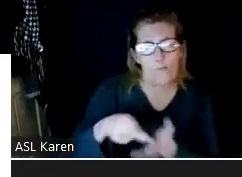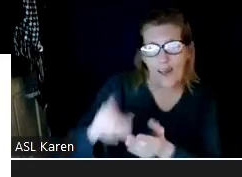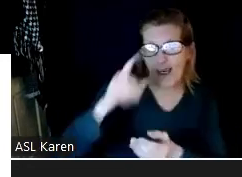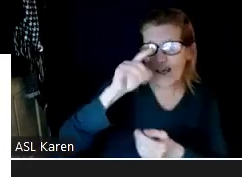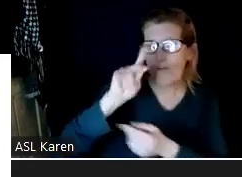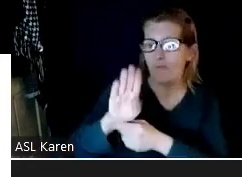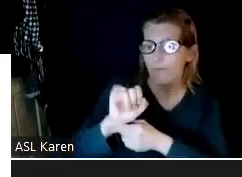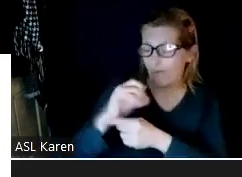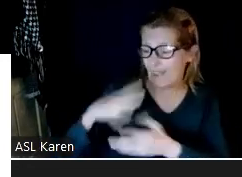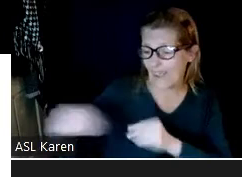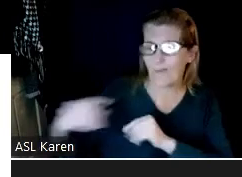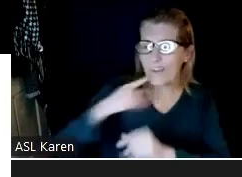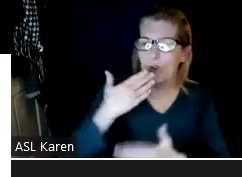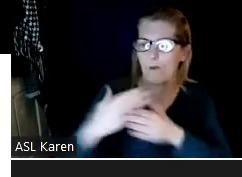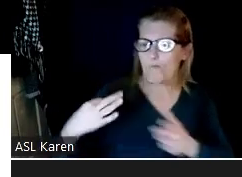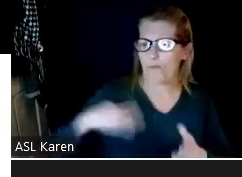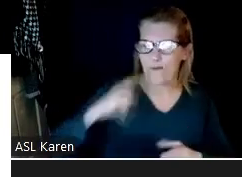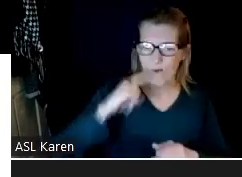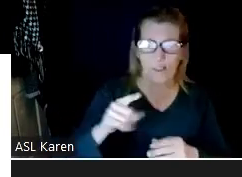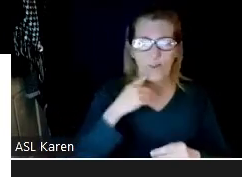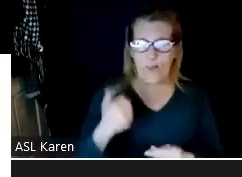15:18:00 It reduces employee turnover.